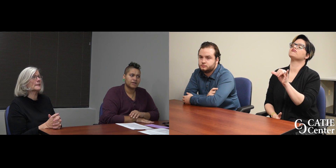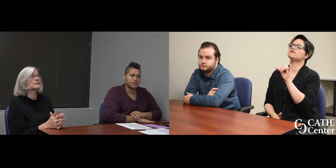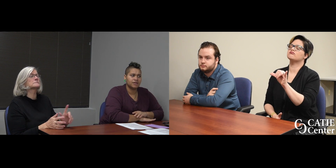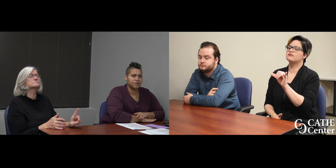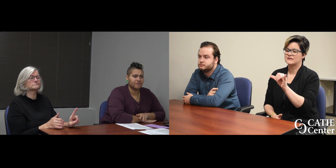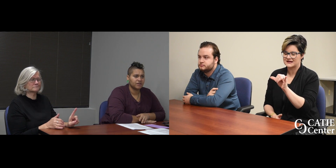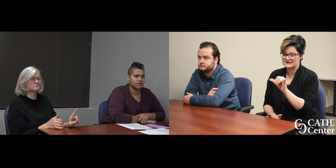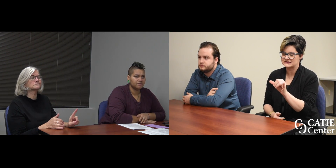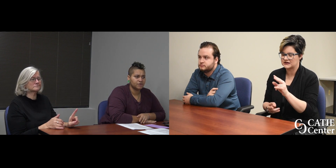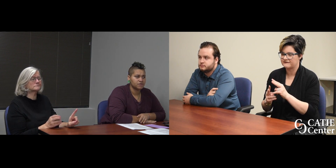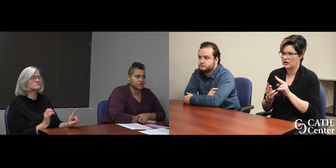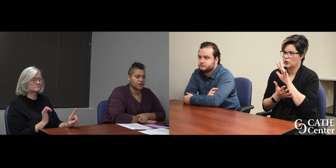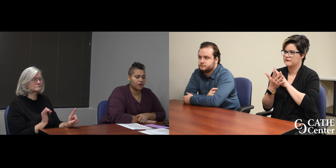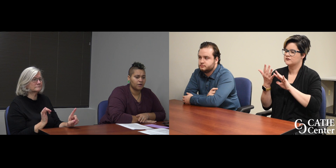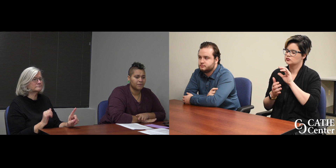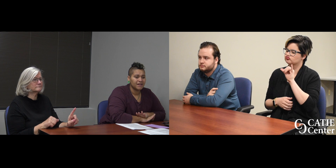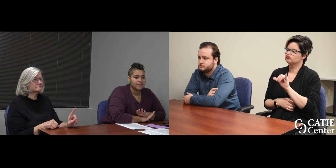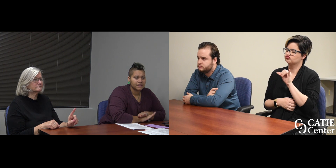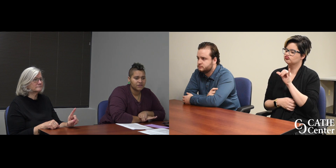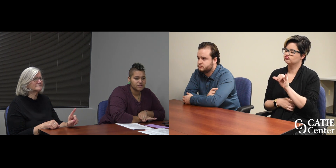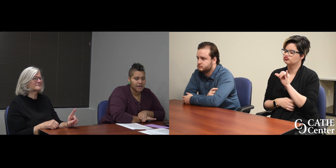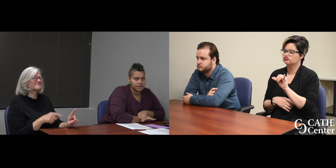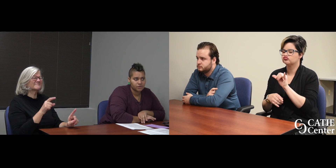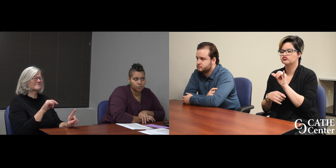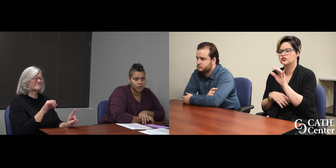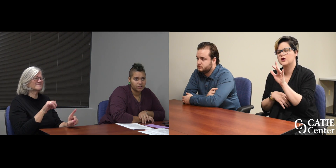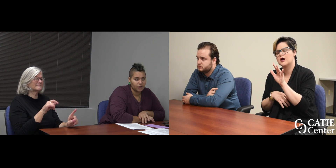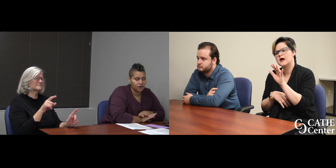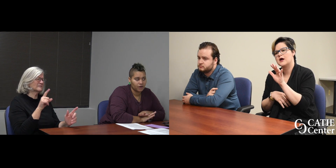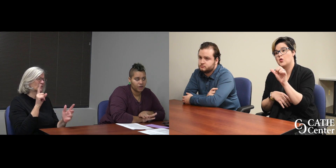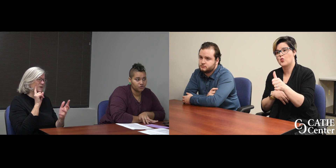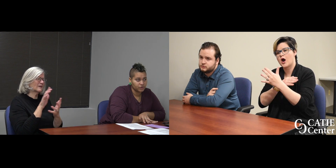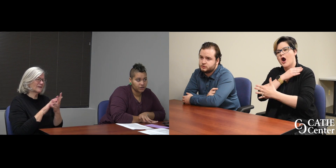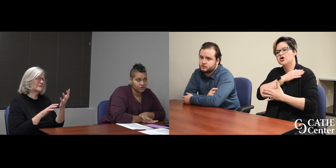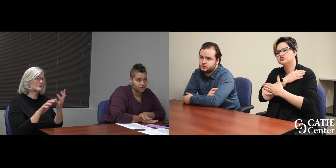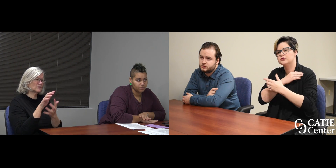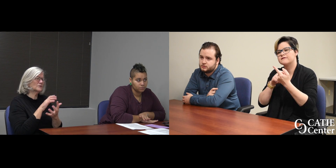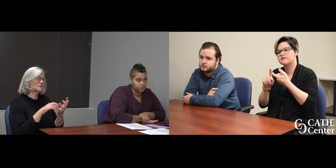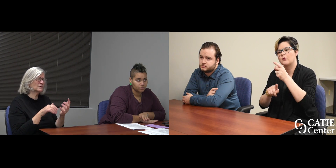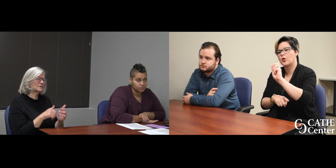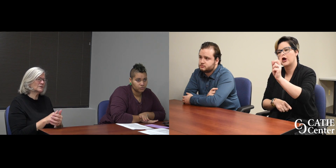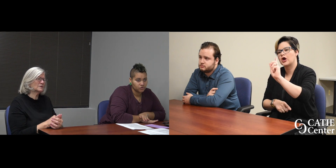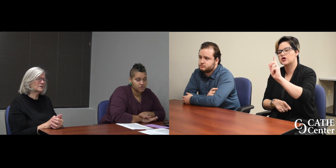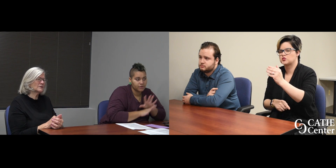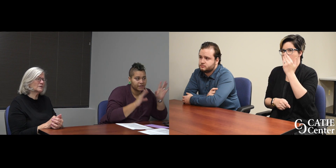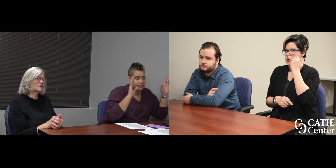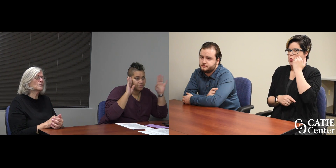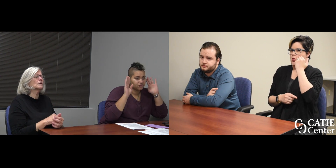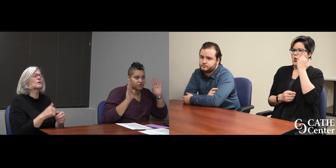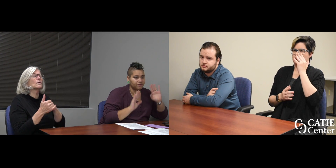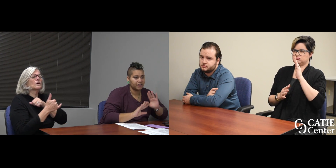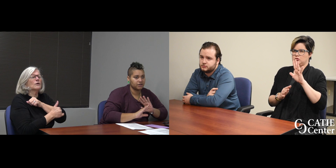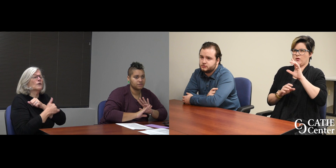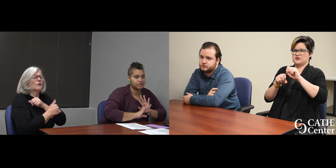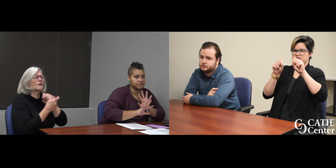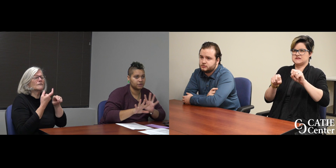I could see that being very confusing. Can I just ask what country are you from just so I can get a picture of their system